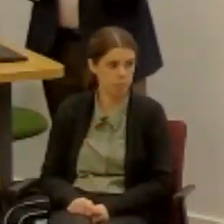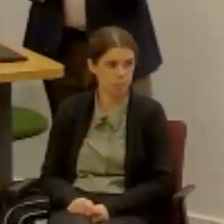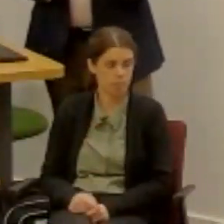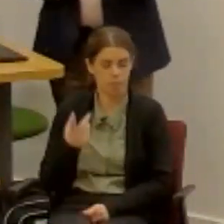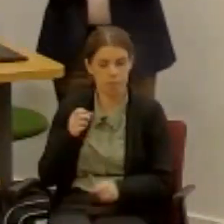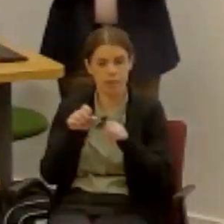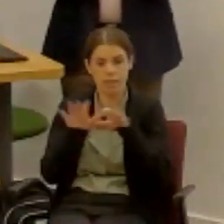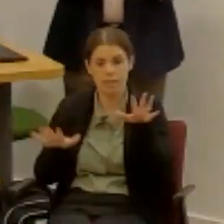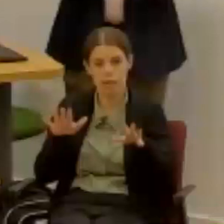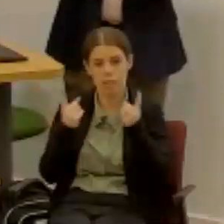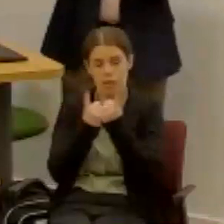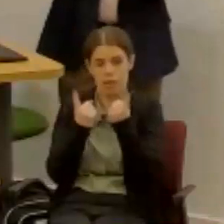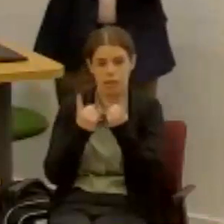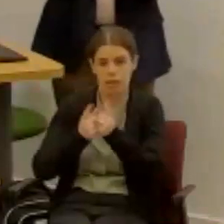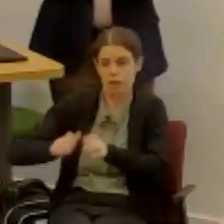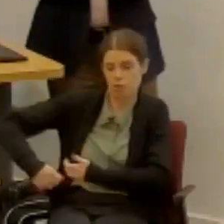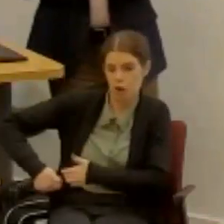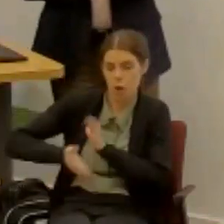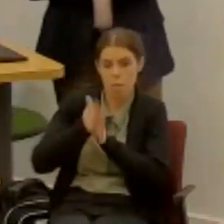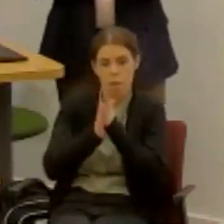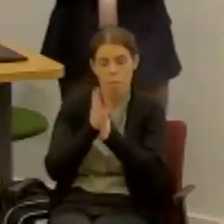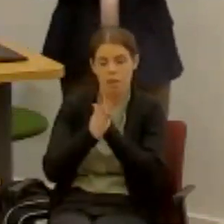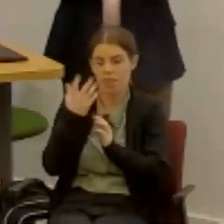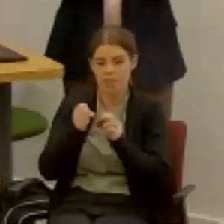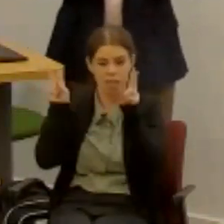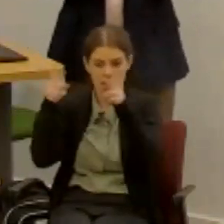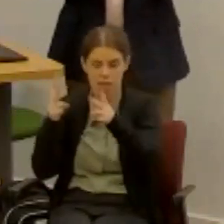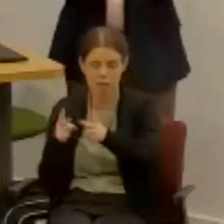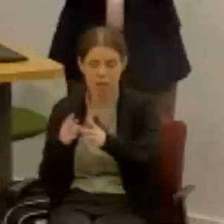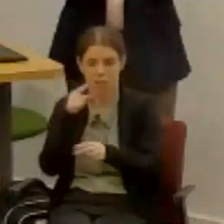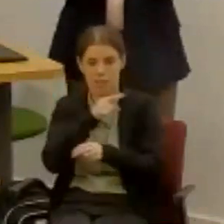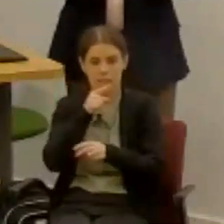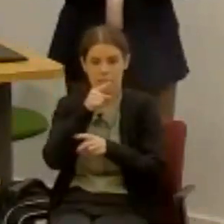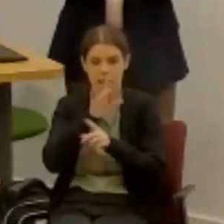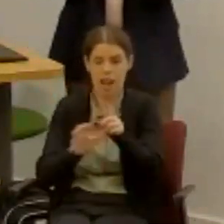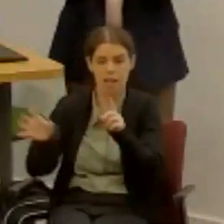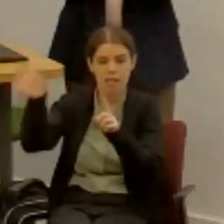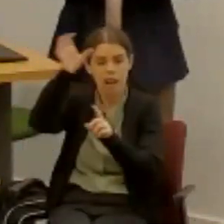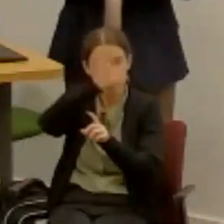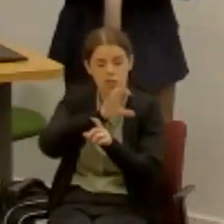Looking at Rugby players, far fewer Rugby players to work with. These are international level Rugby players, and we find that the risk of progenitor brain